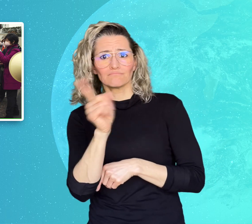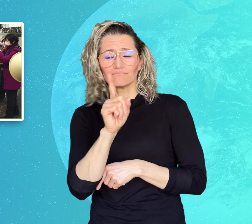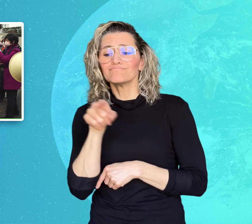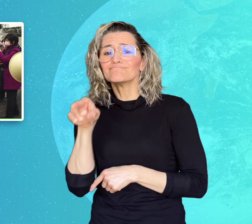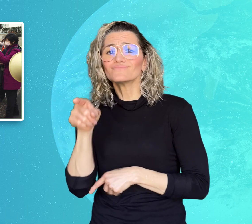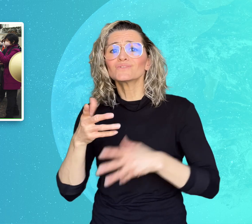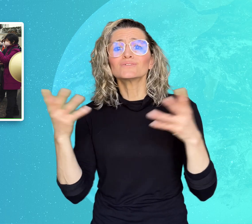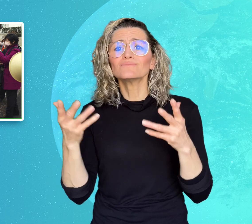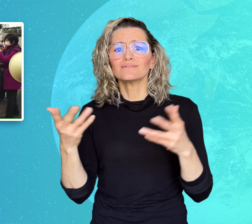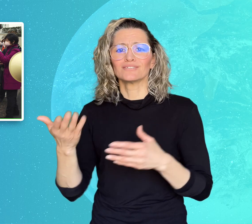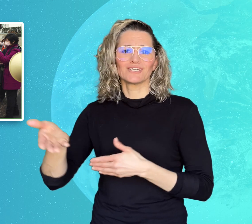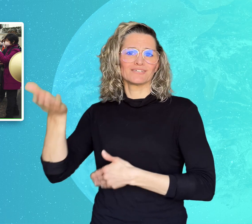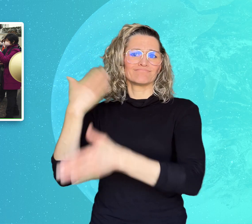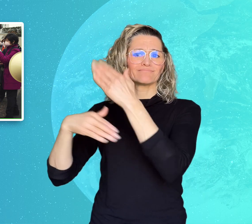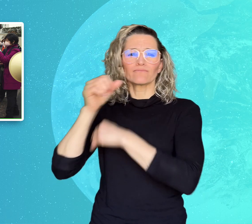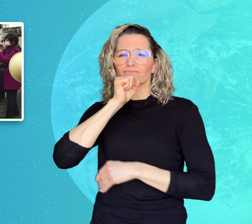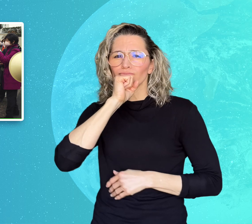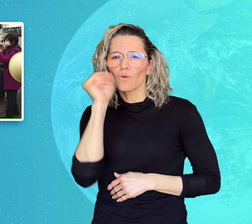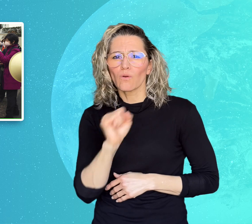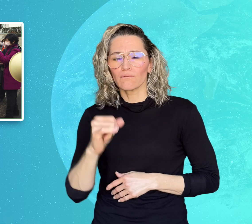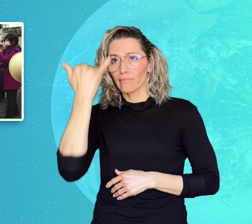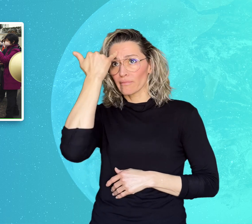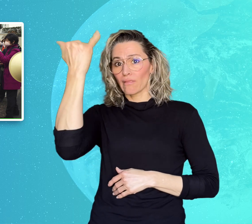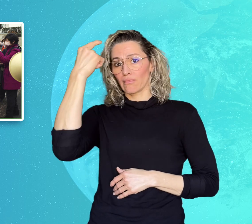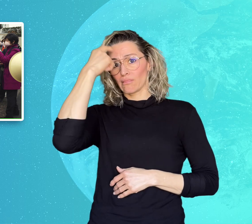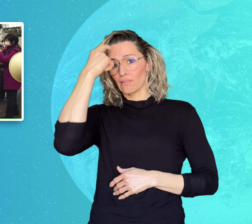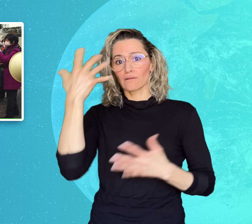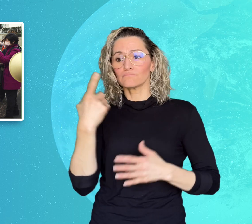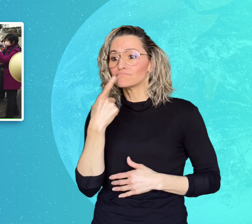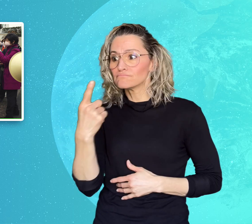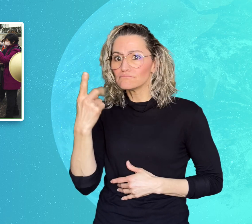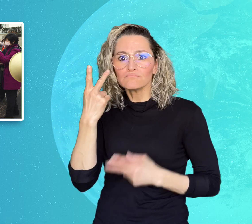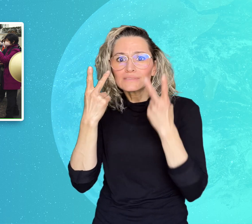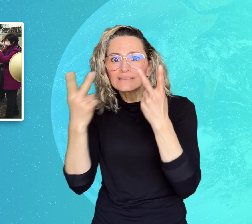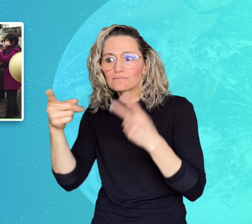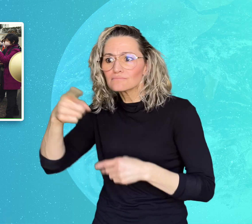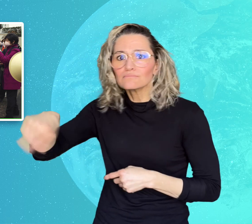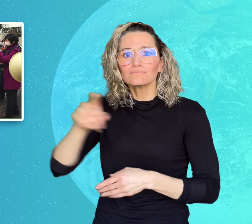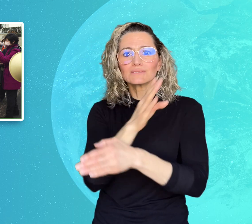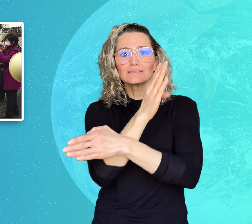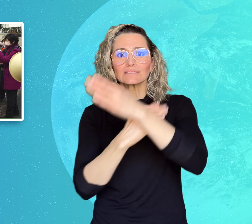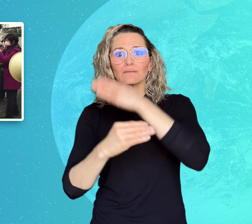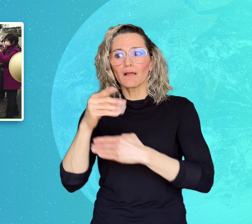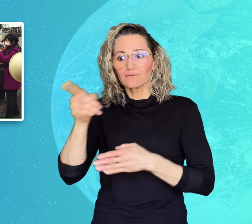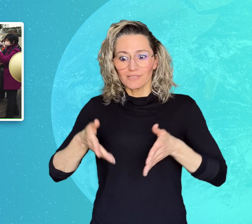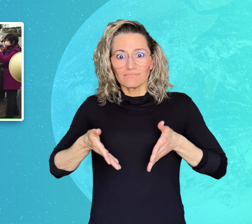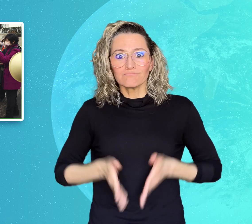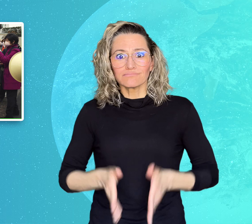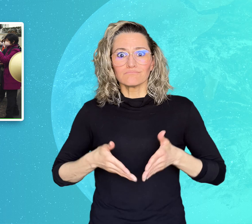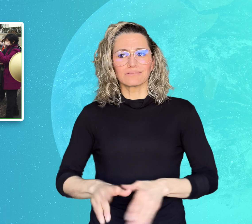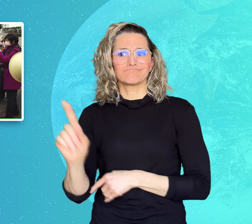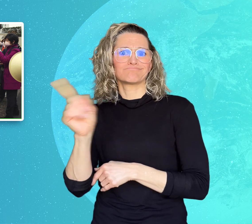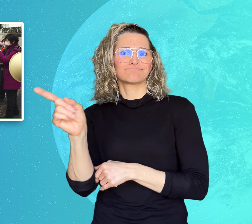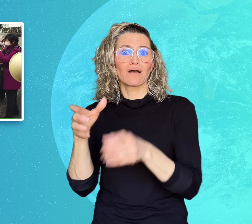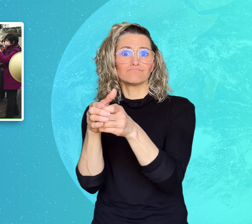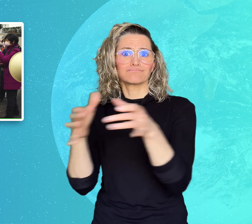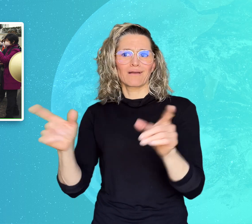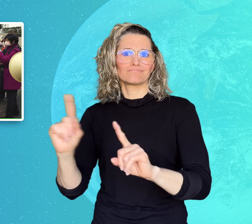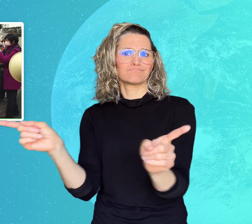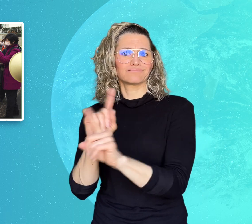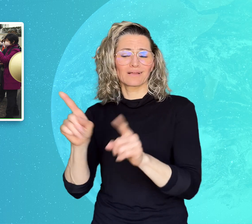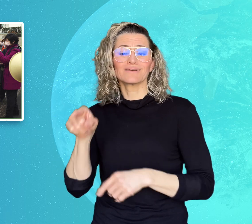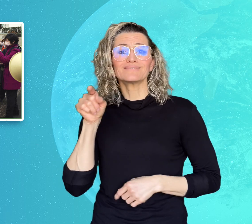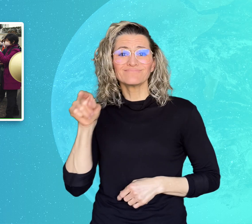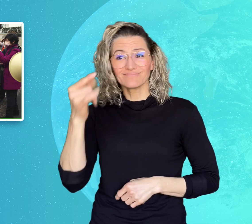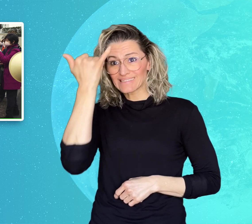offspring should be prevented" resulted in "enormous mental